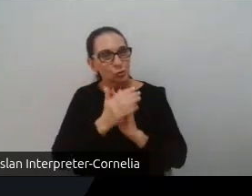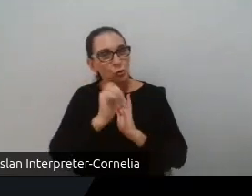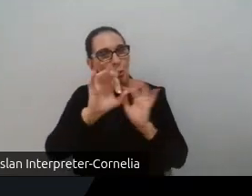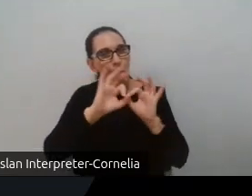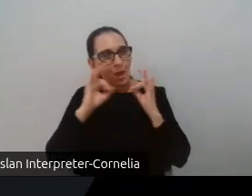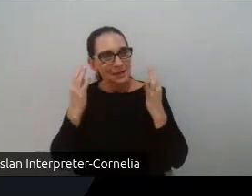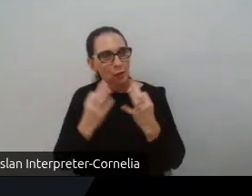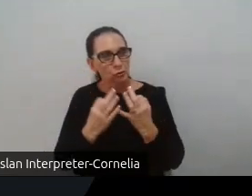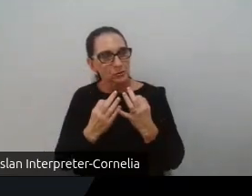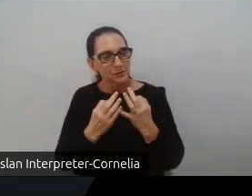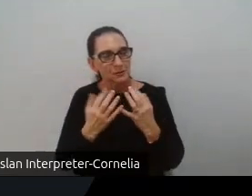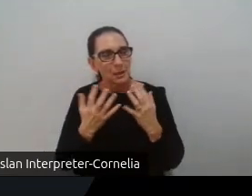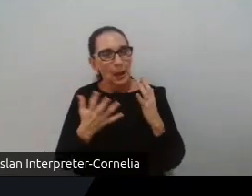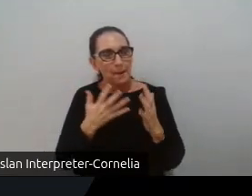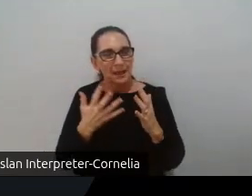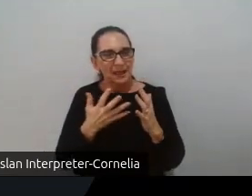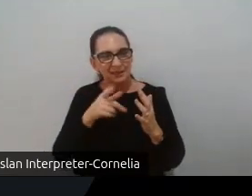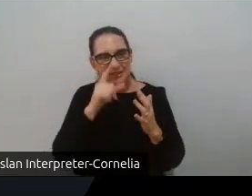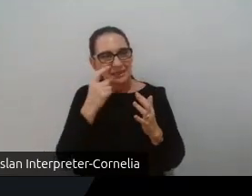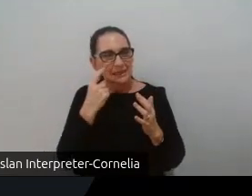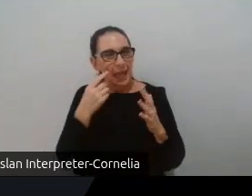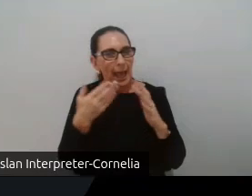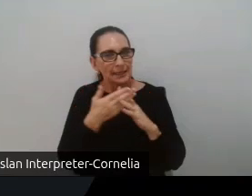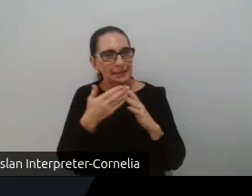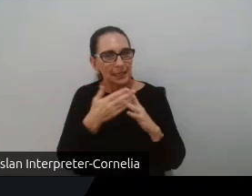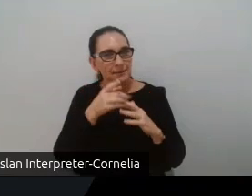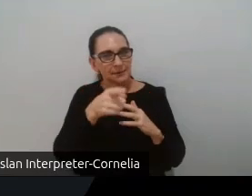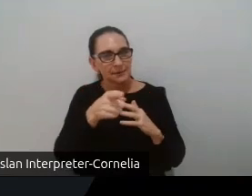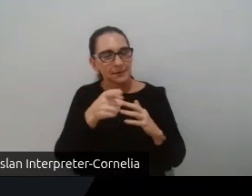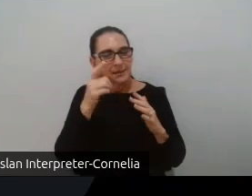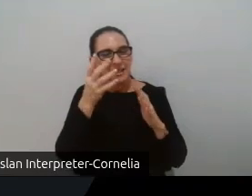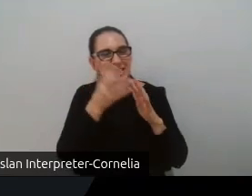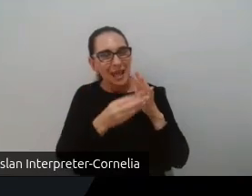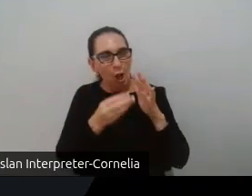send links of where you can access those online. Download, print, or order copies to be delivered